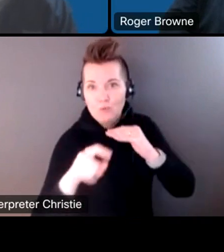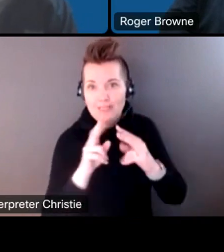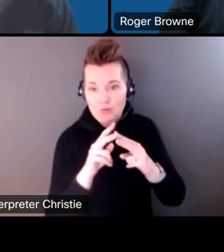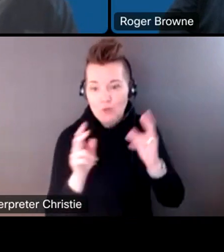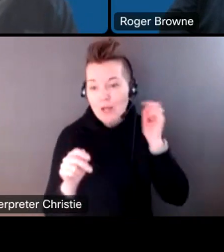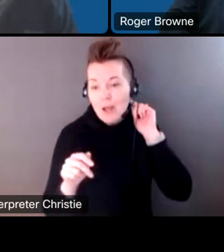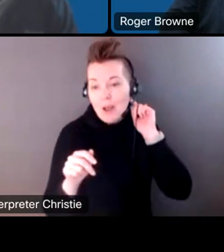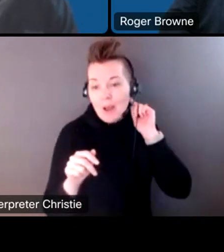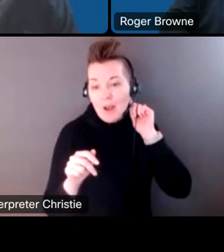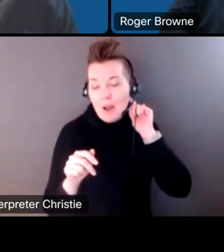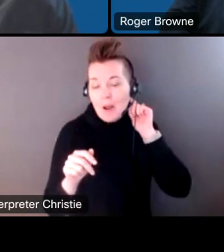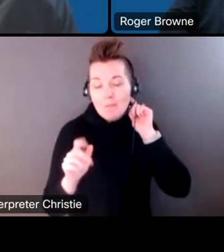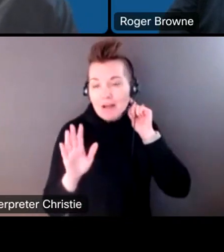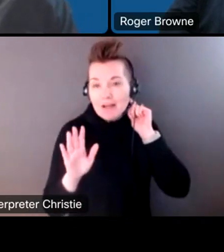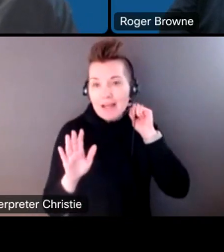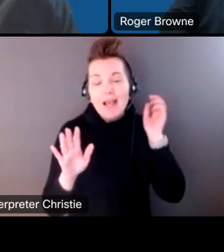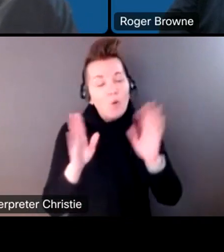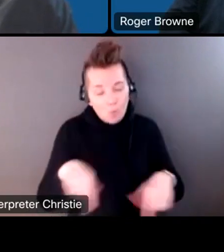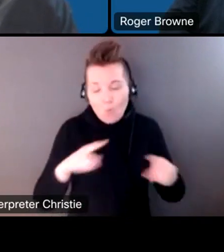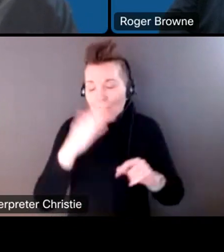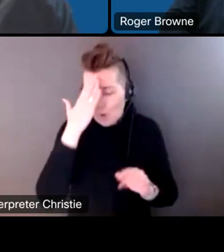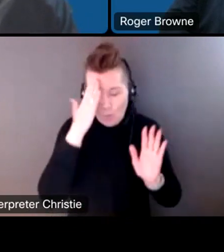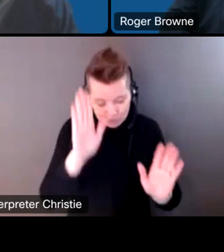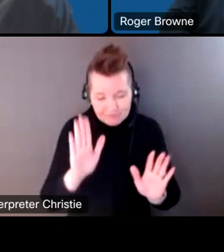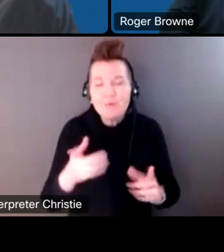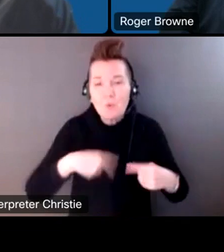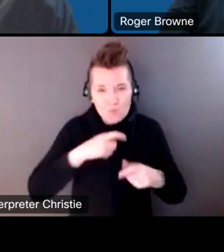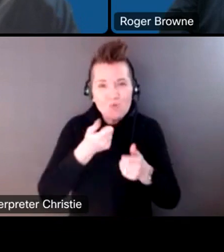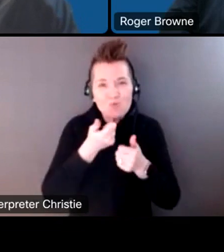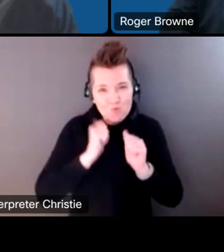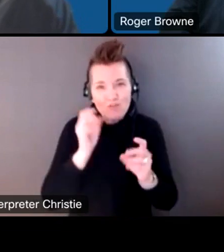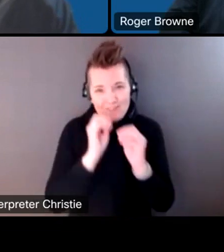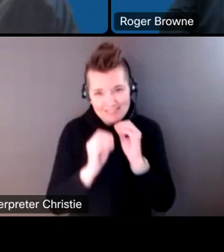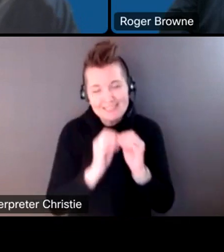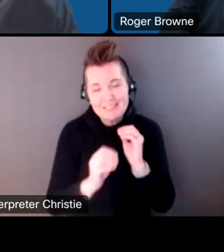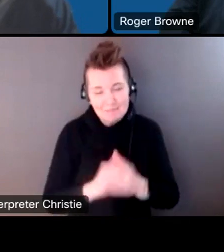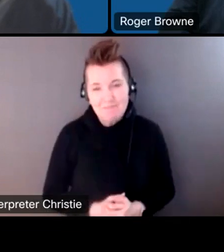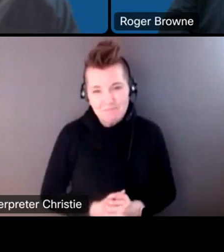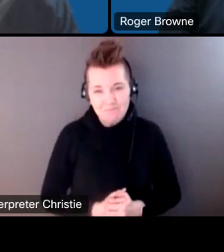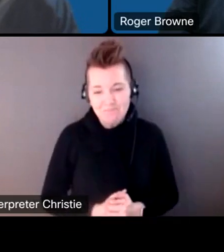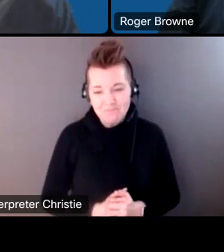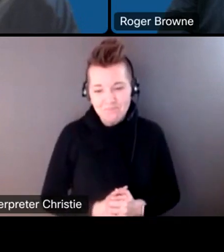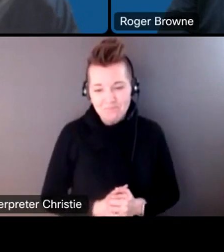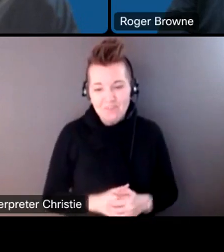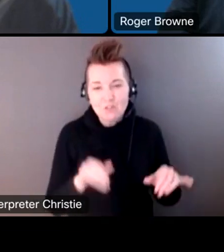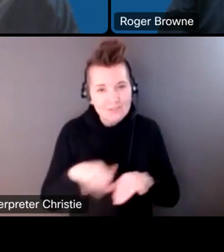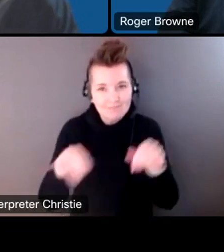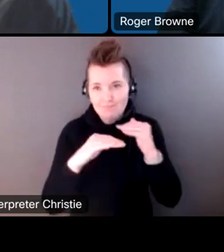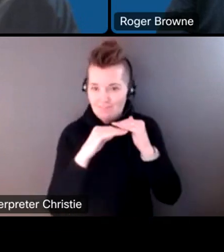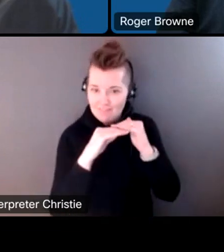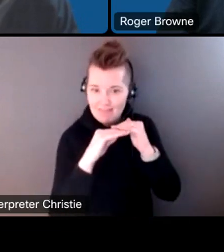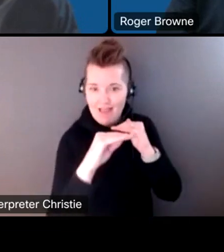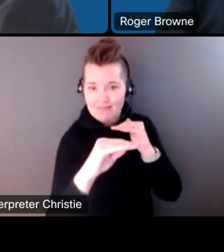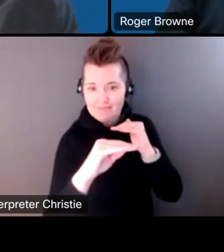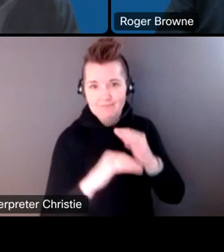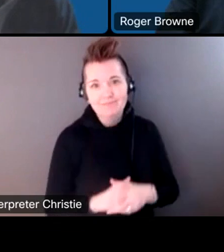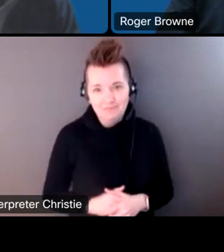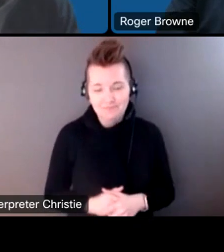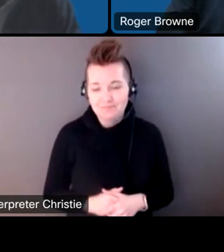So we are fully cognizant of this and making steps to ensure that's consistent across the city.